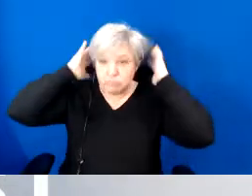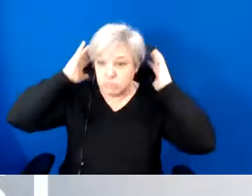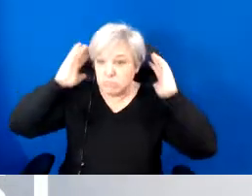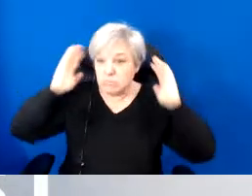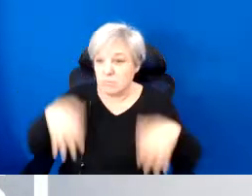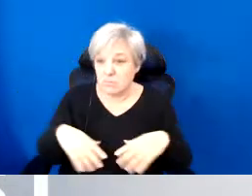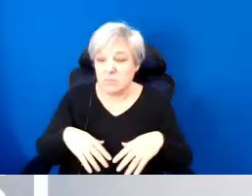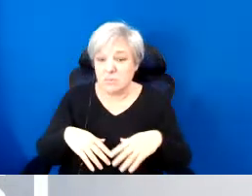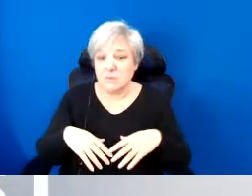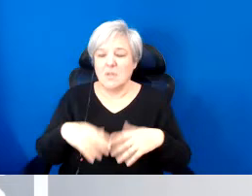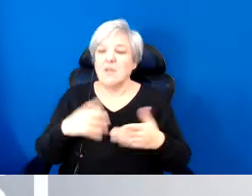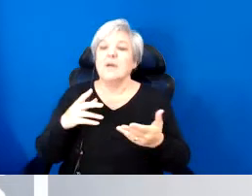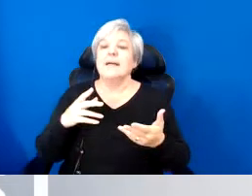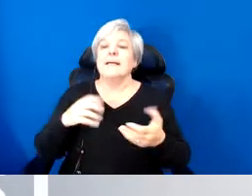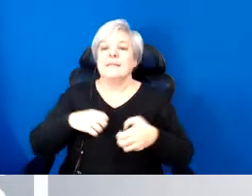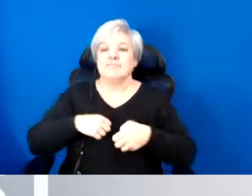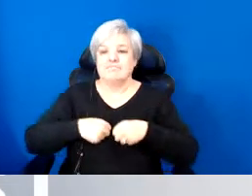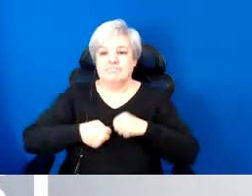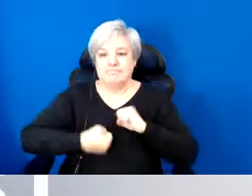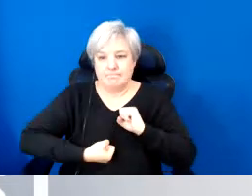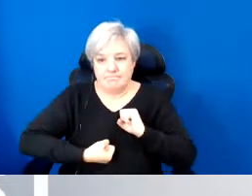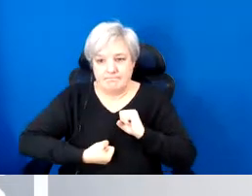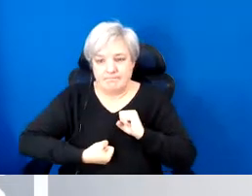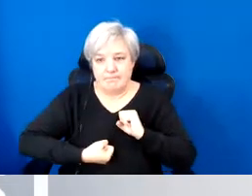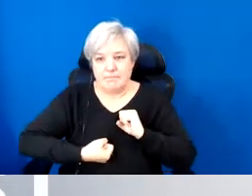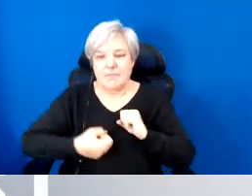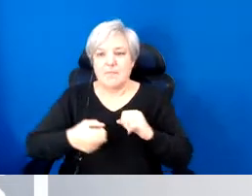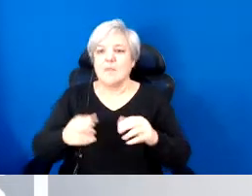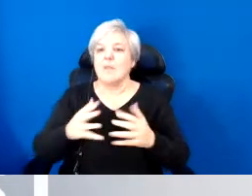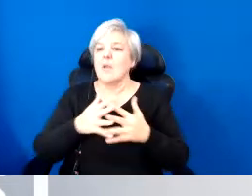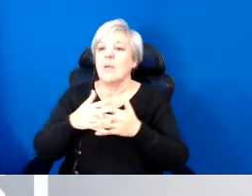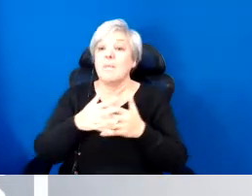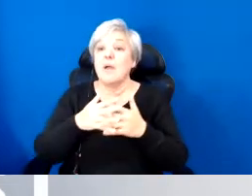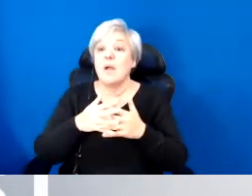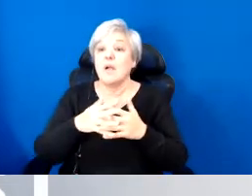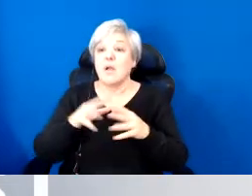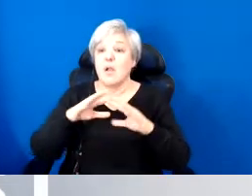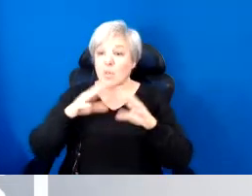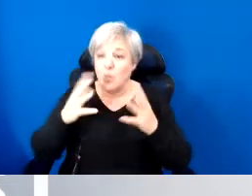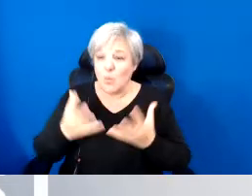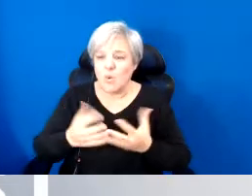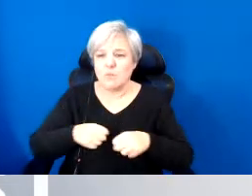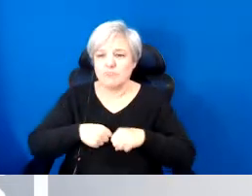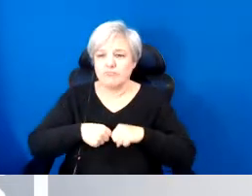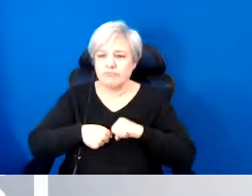And the grief so much of the nation and the world was grieving about many things.